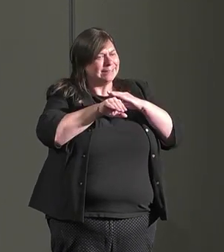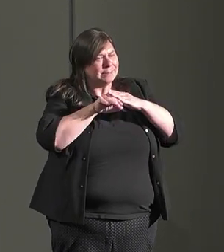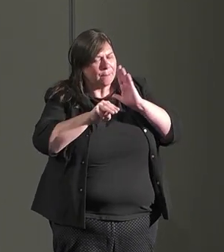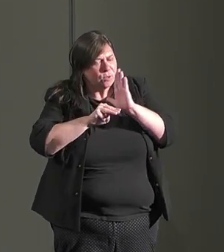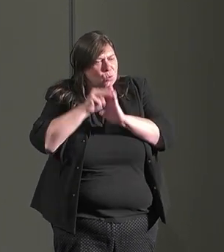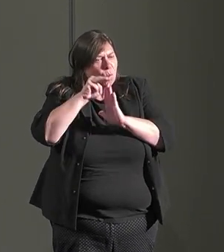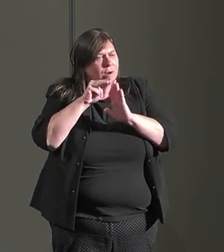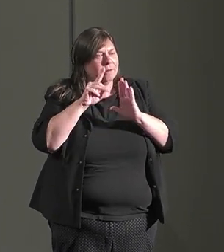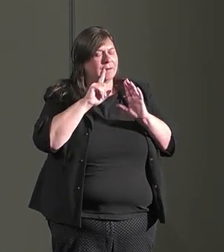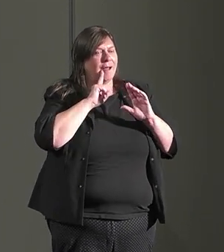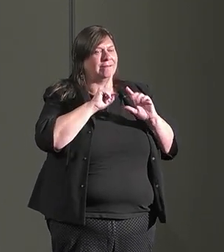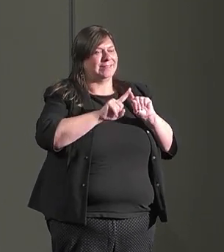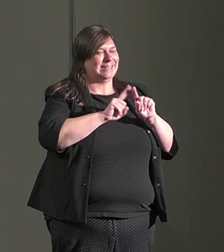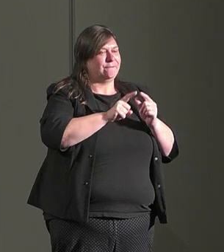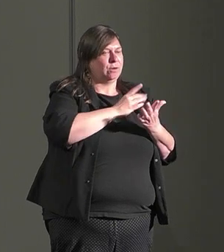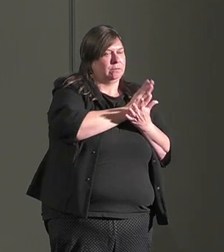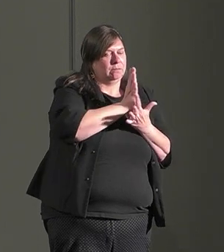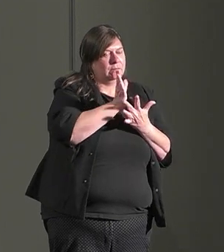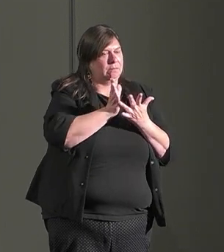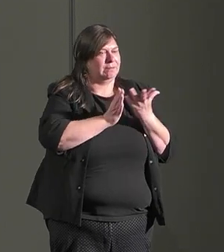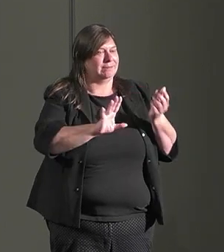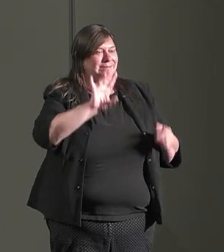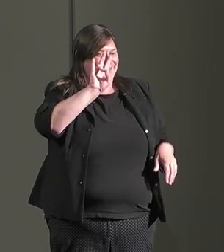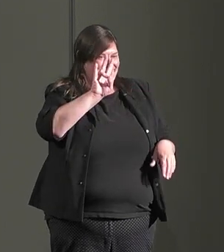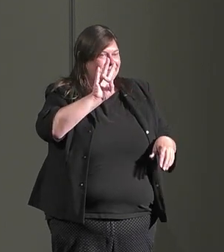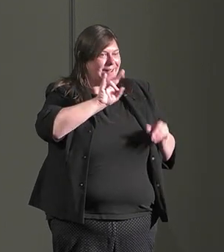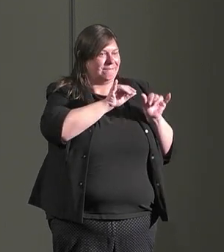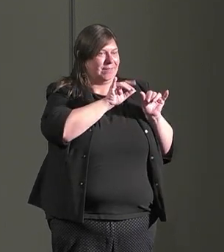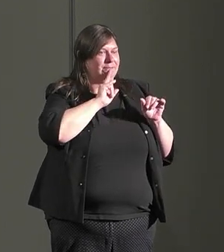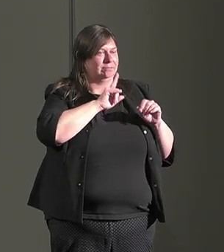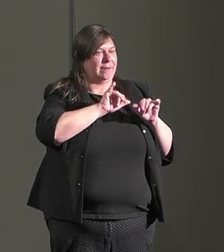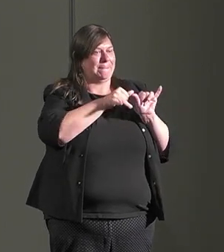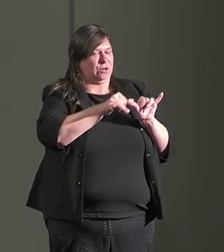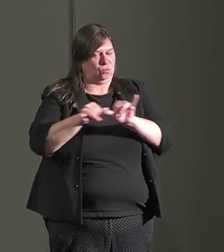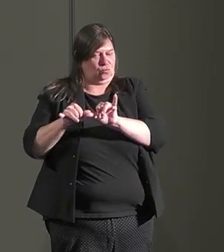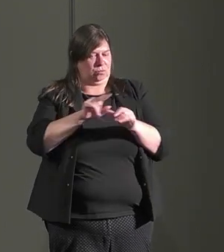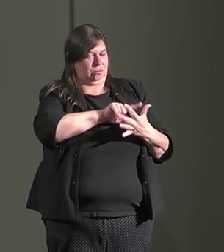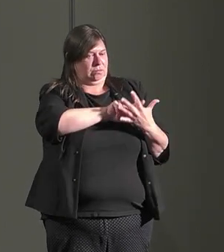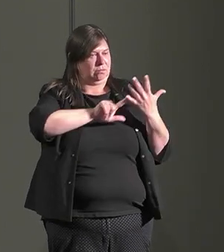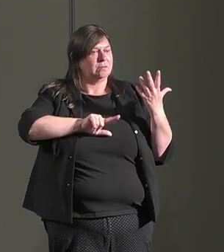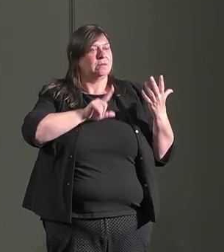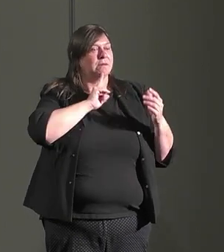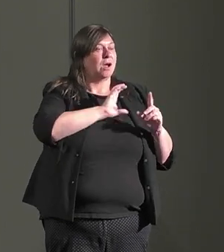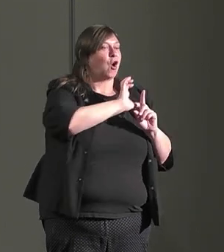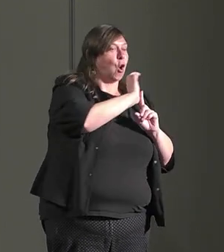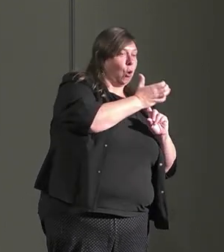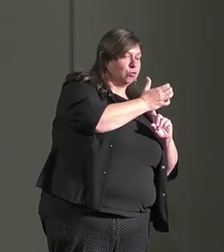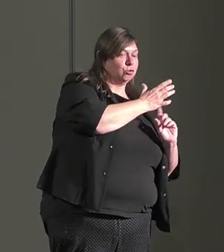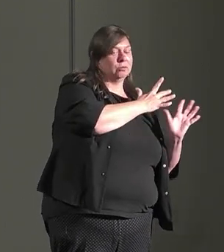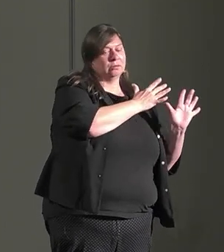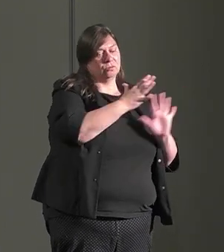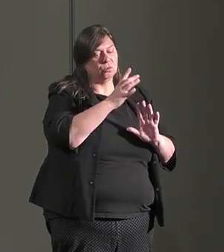across a number of dimensions. 7 in total. And they run from cultural and communication.